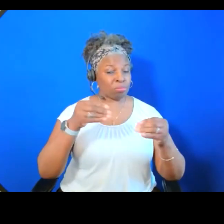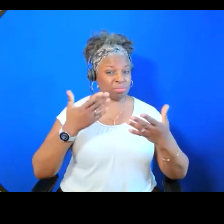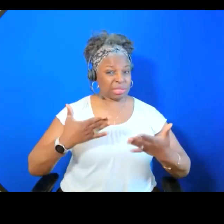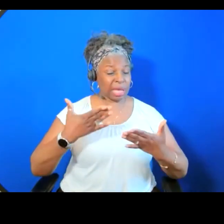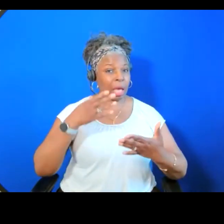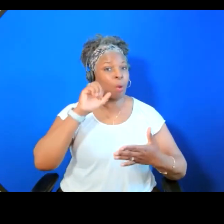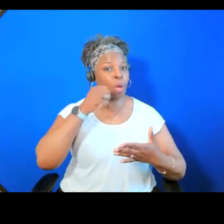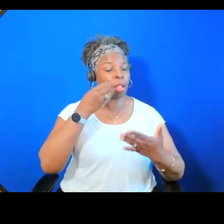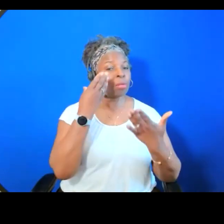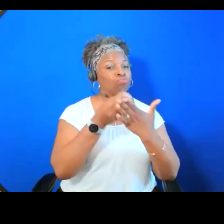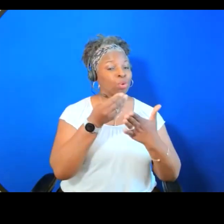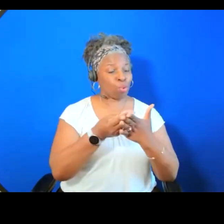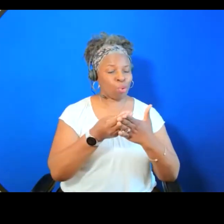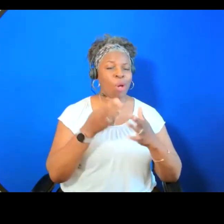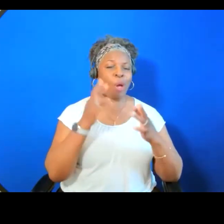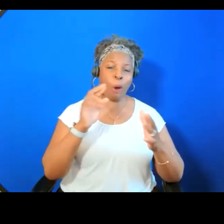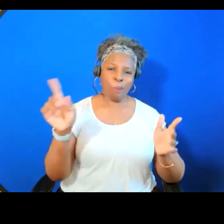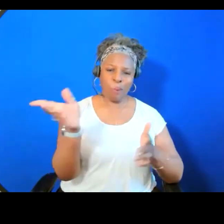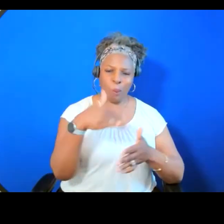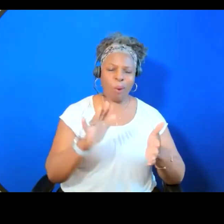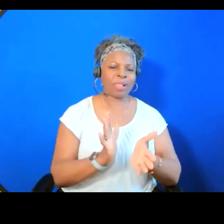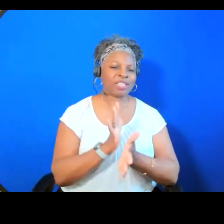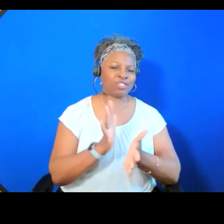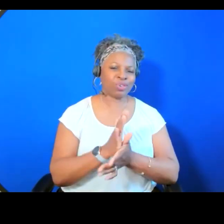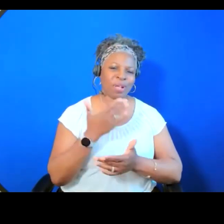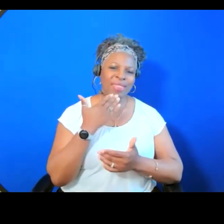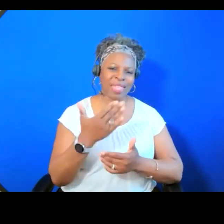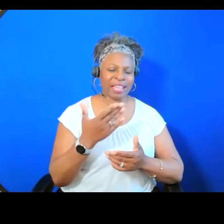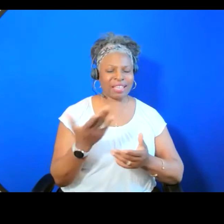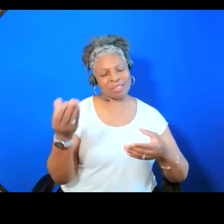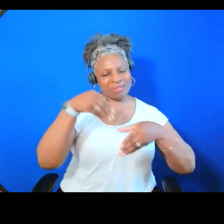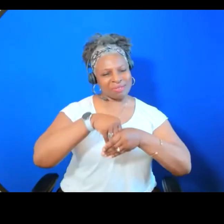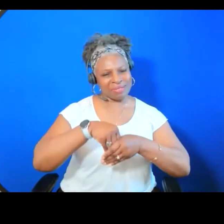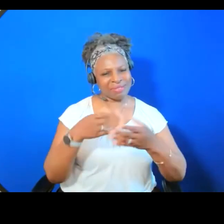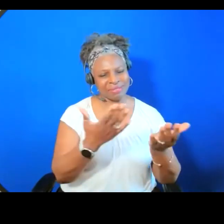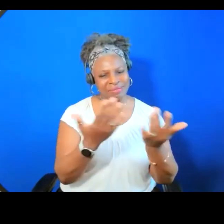I hope you enjoy the event today. Thank you for joining us and I'm now going to hand